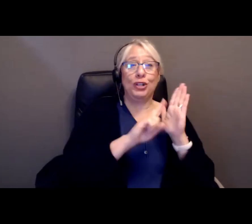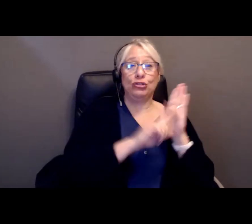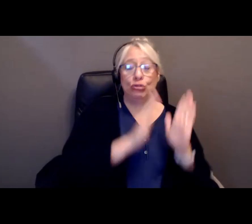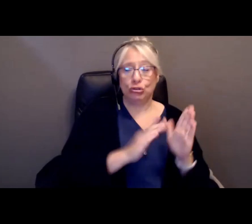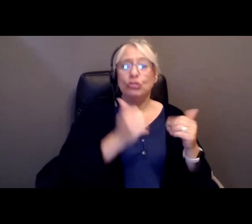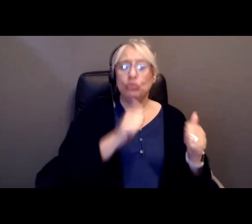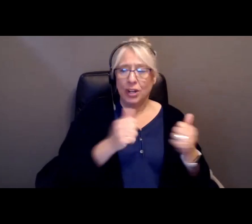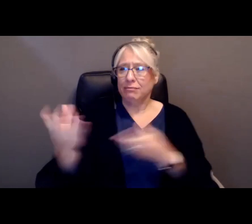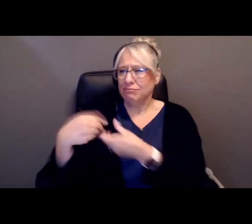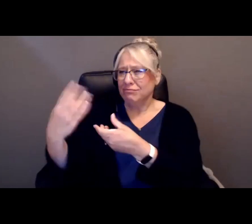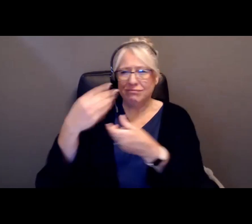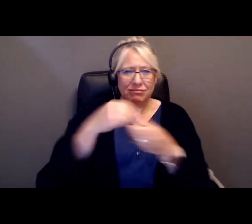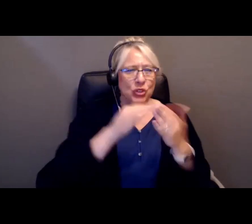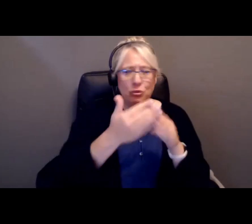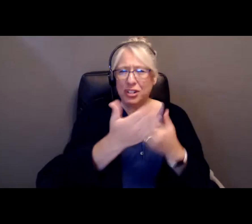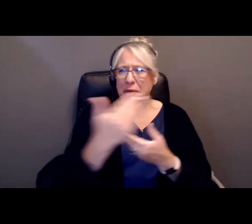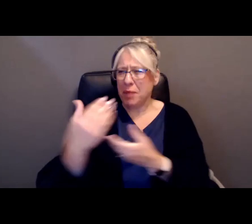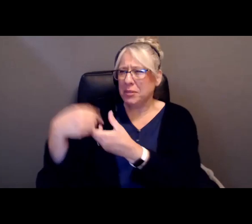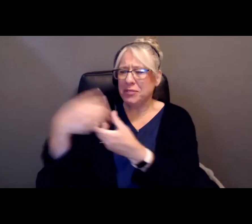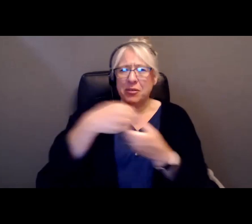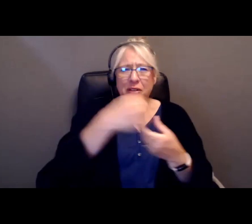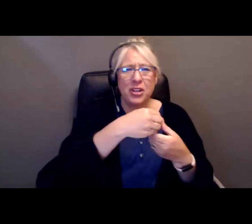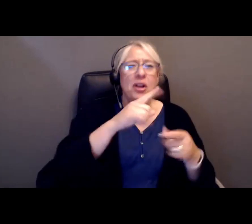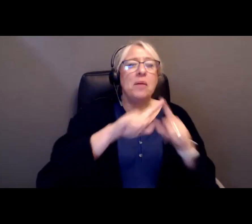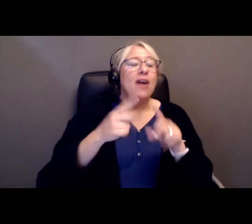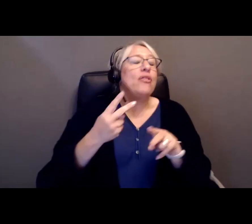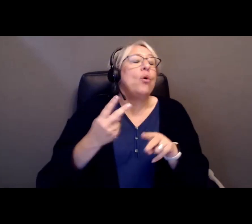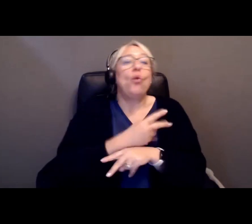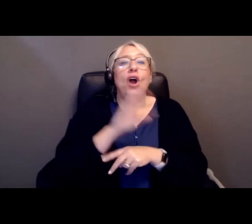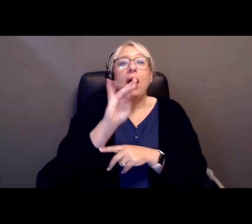there were situations with the biomedical research where you could see no role